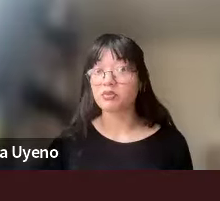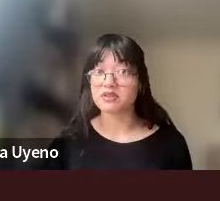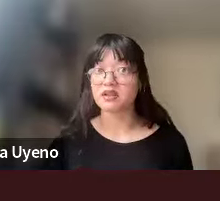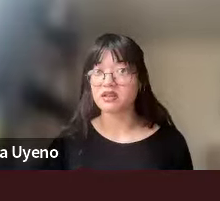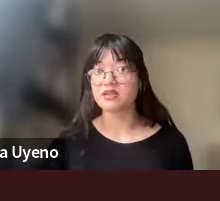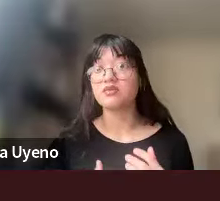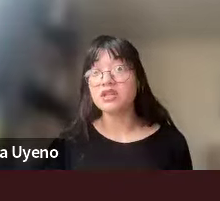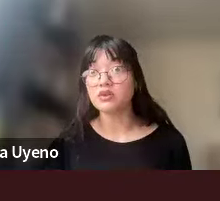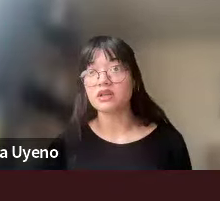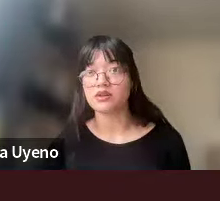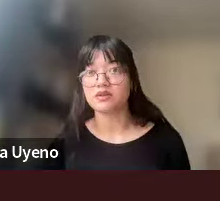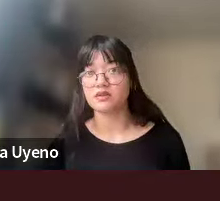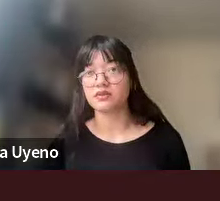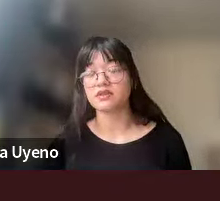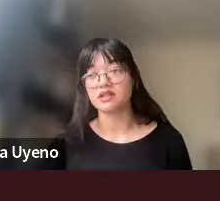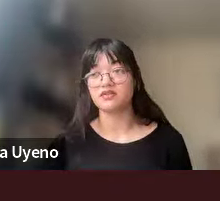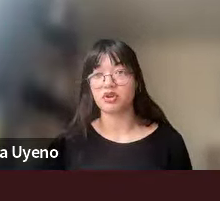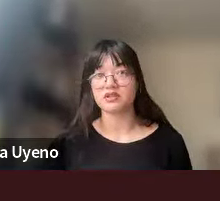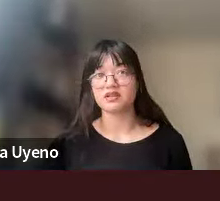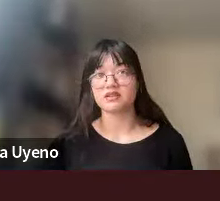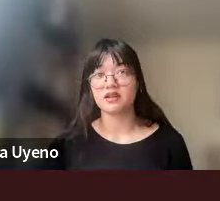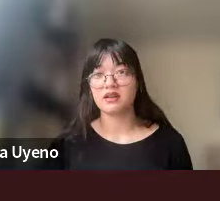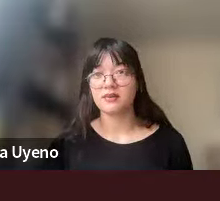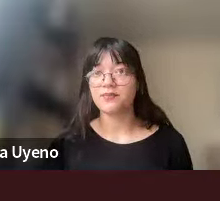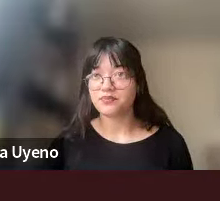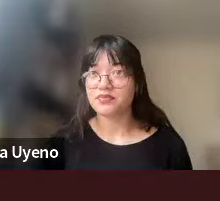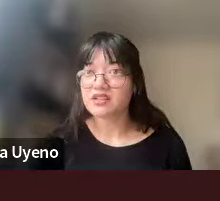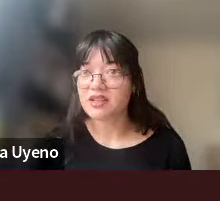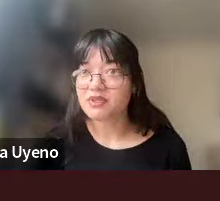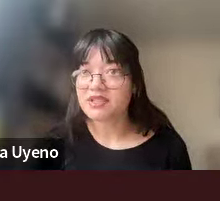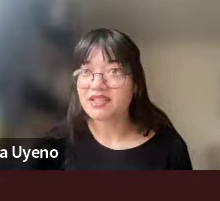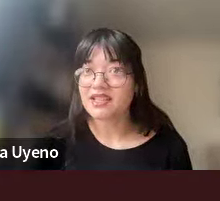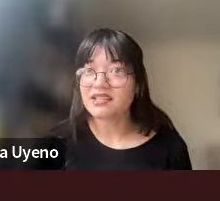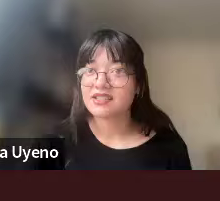purpose that is uniquely well suited for this scientific process. Next slide, please, Lily.